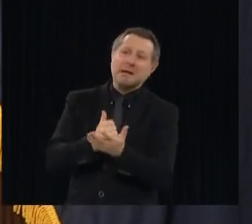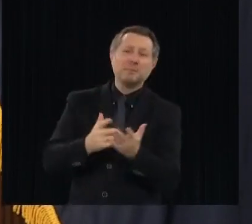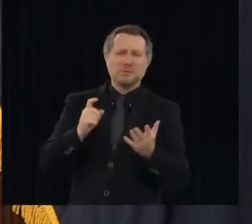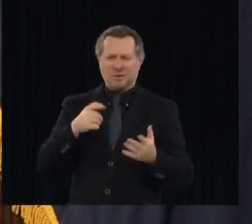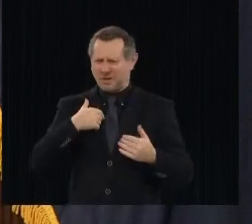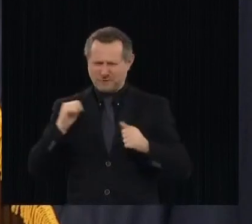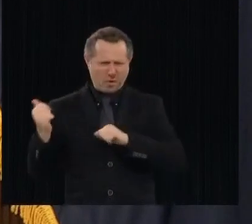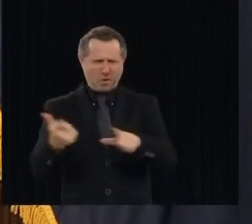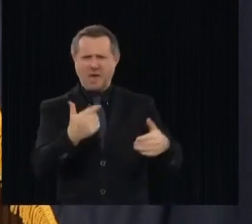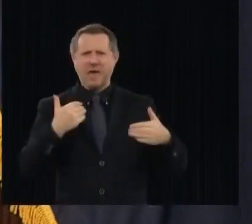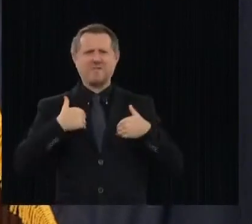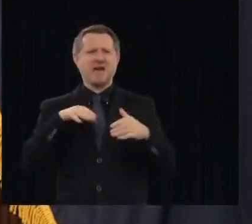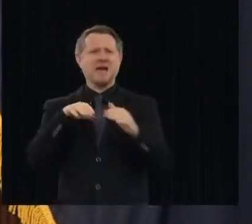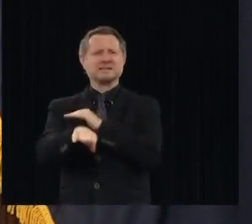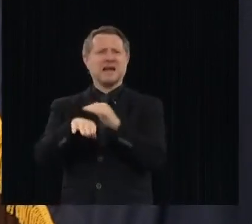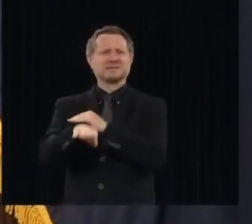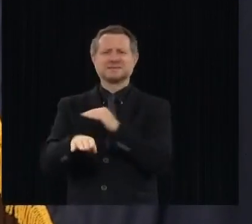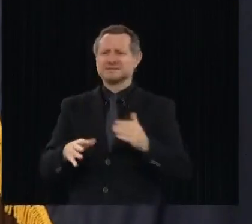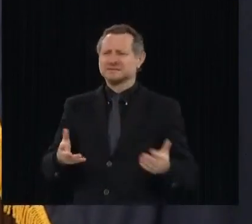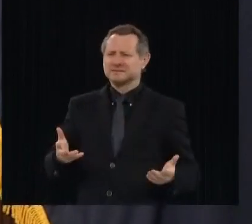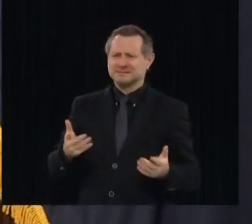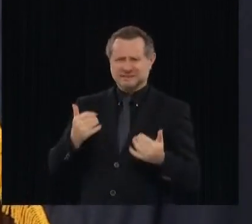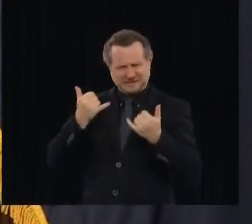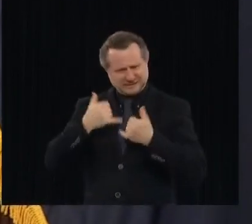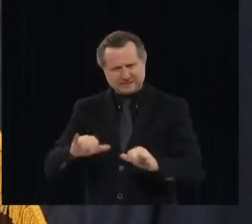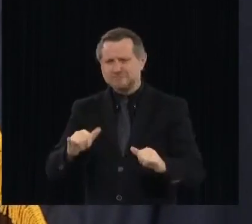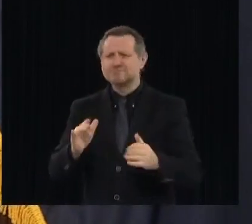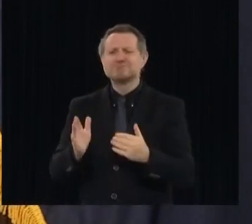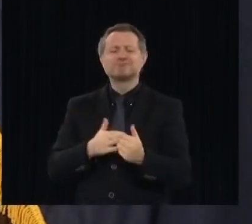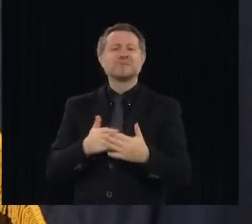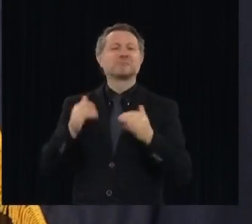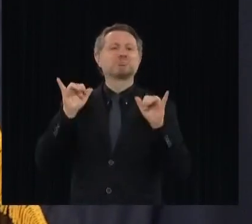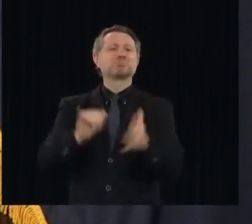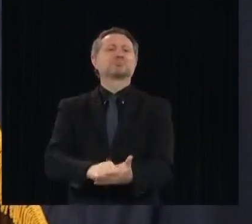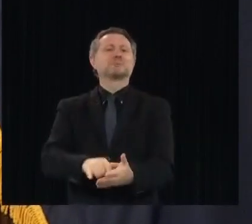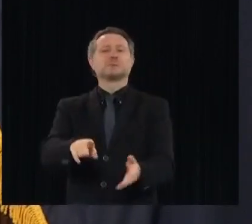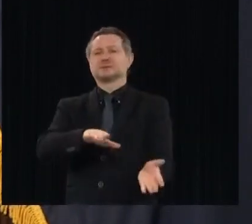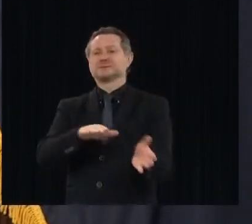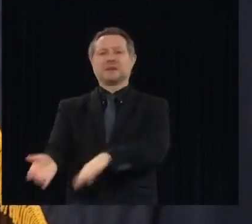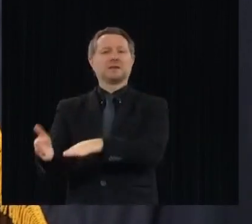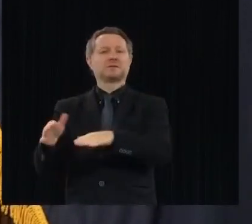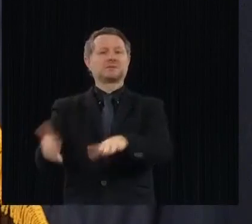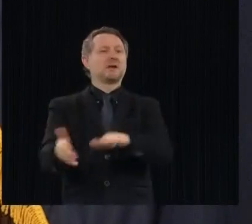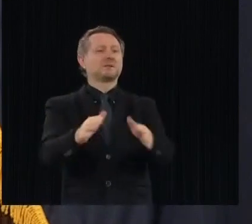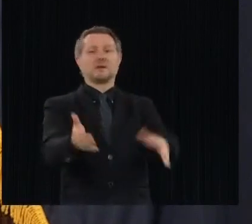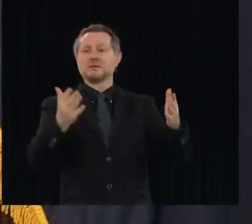NOBODY WAS APPRISED OF A BED OR